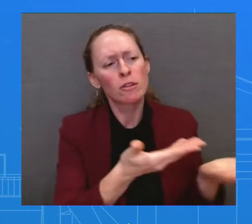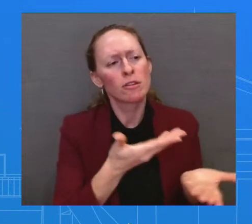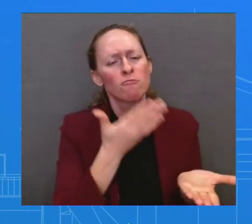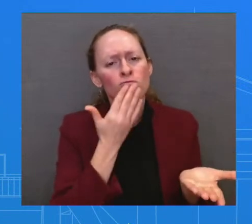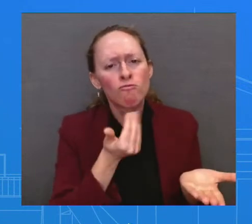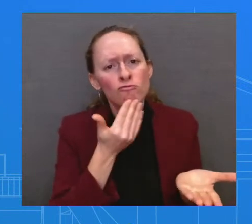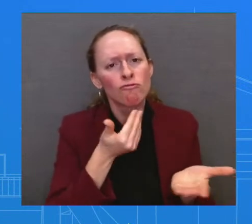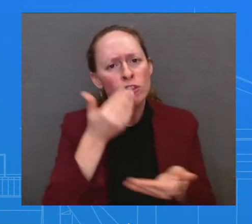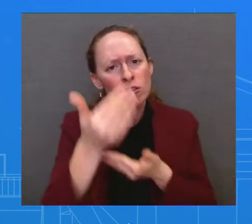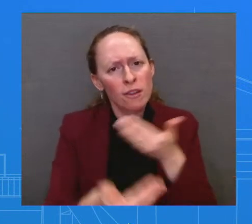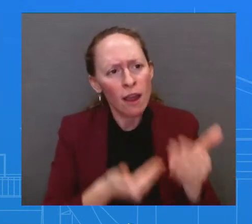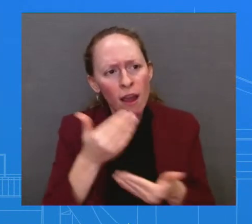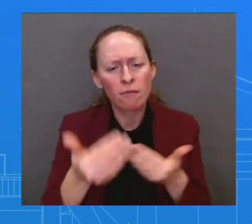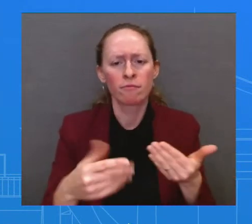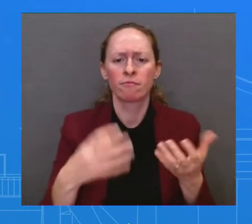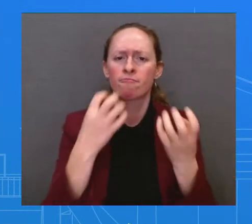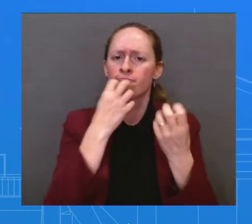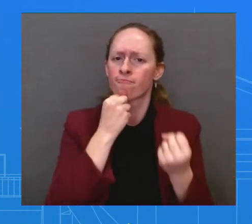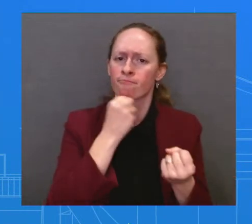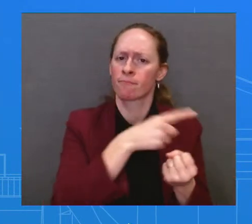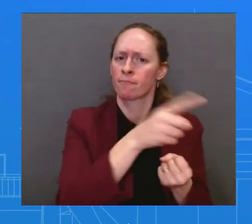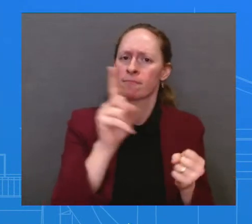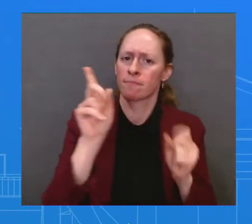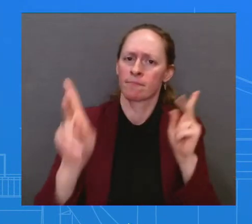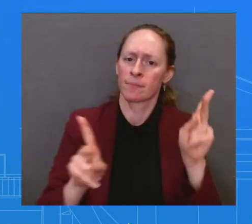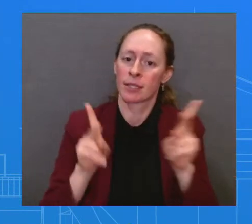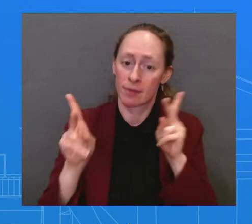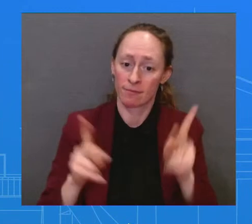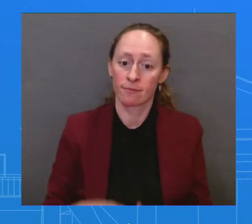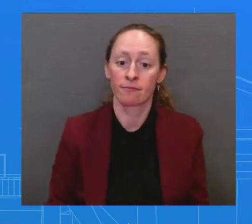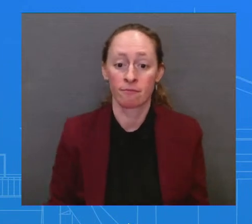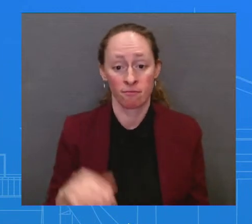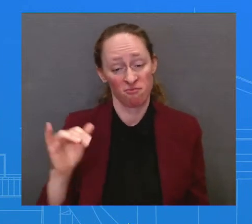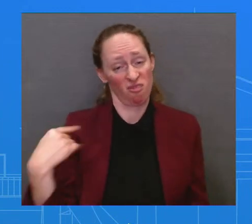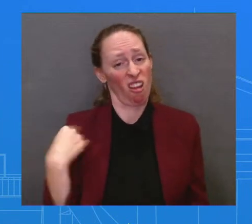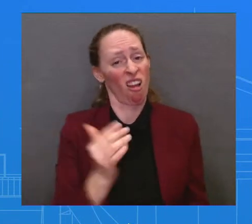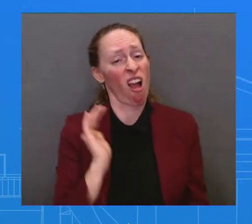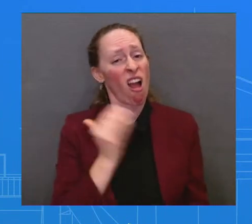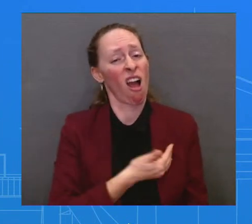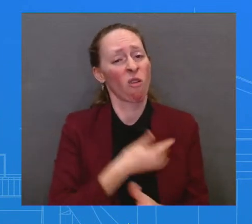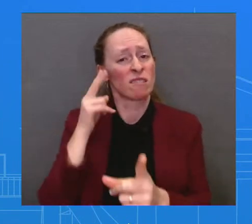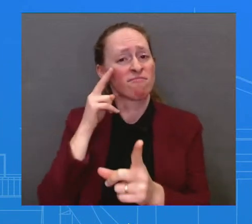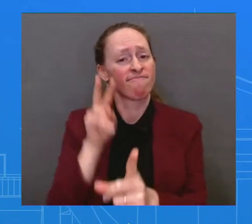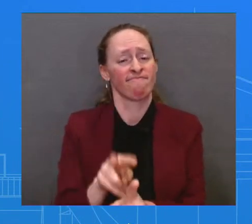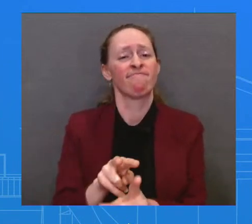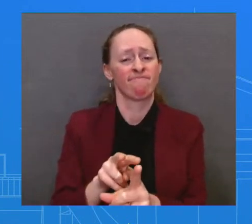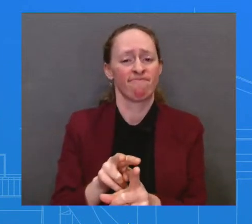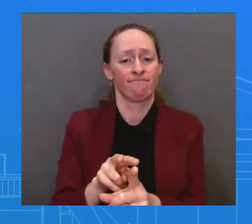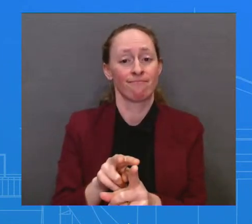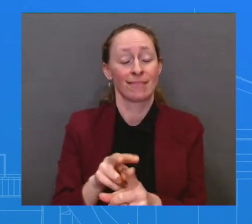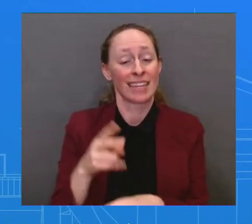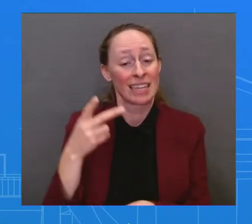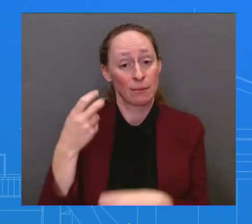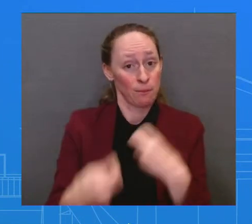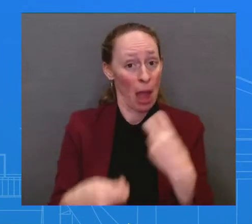Again, GOP -- the Republicans put up a continuing resolution that actually reverses the work